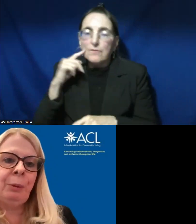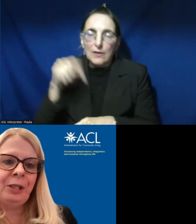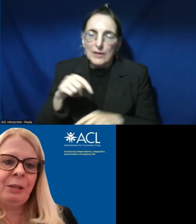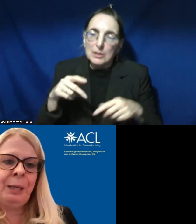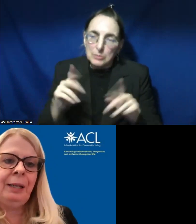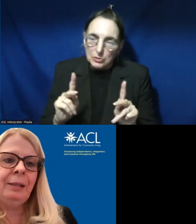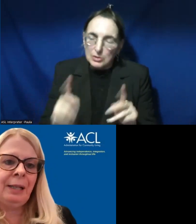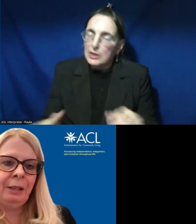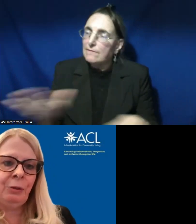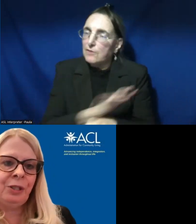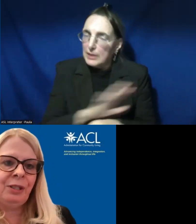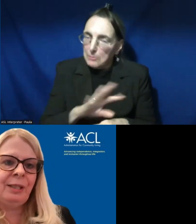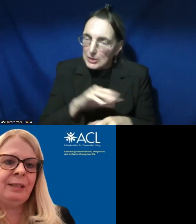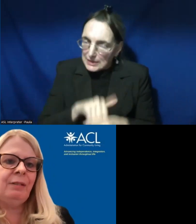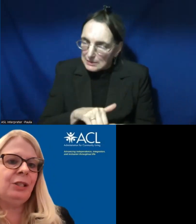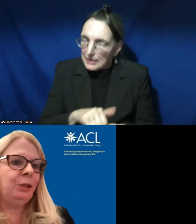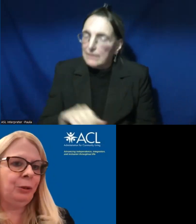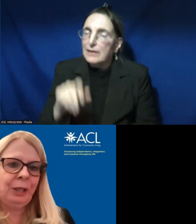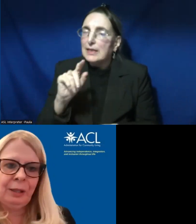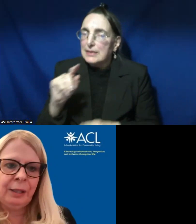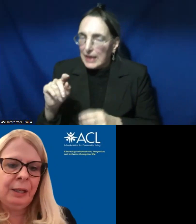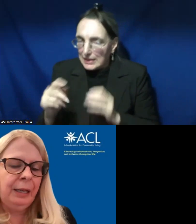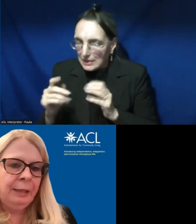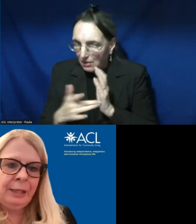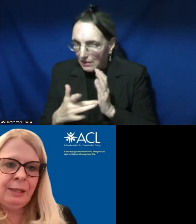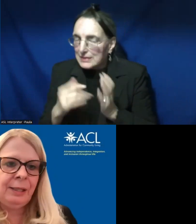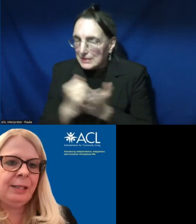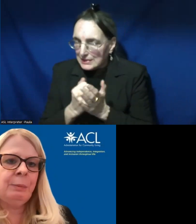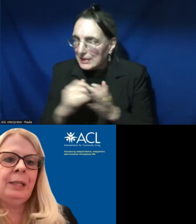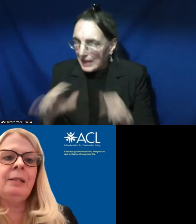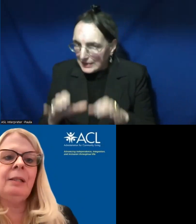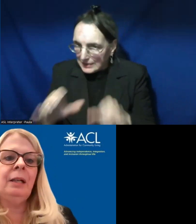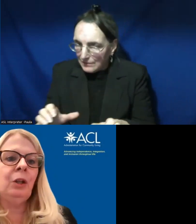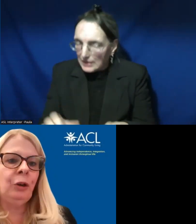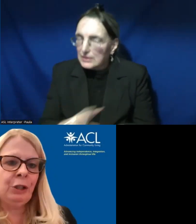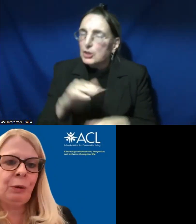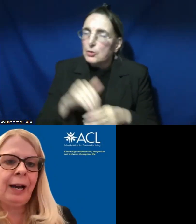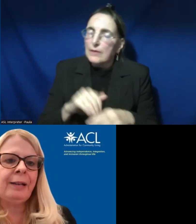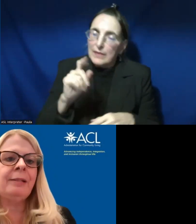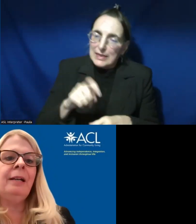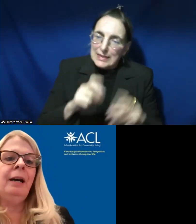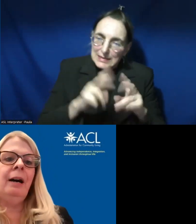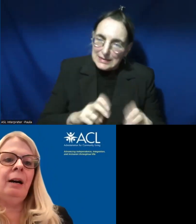participate in the technical assistance activities, including the needs assessment, the learning tracks,